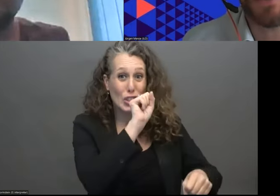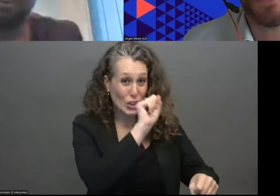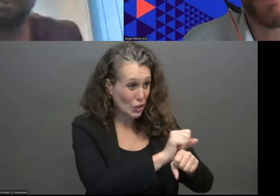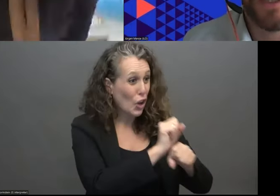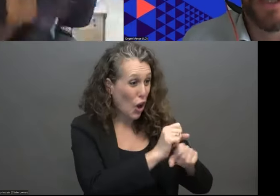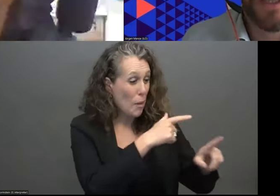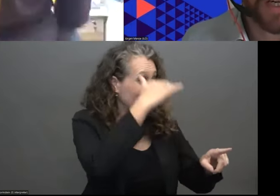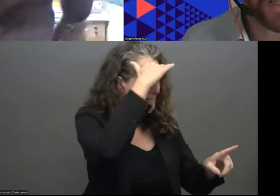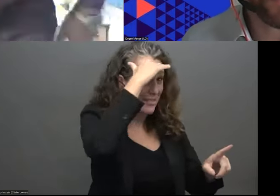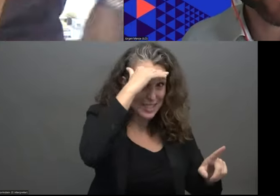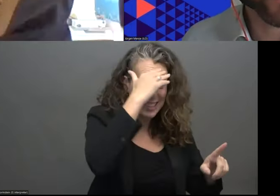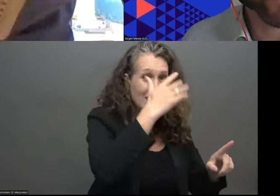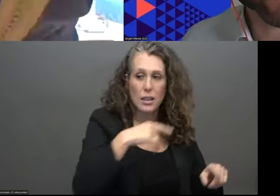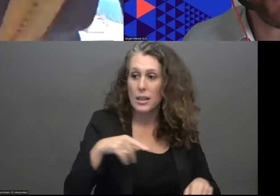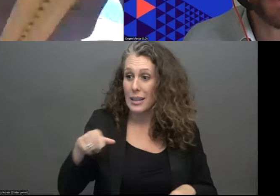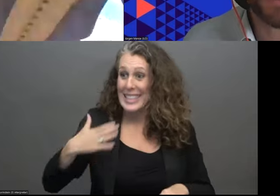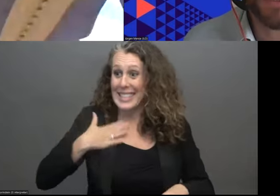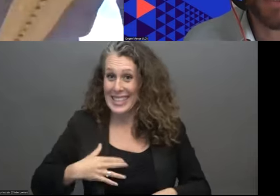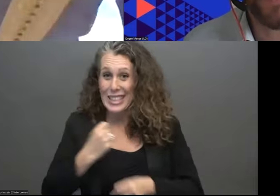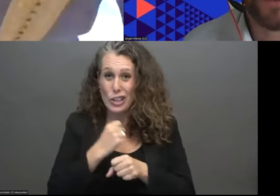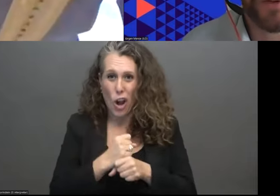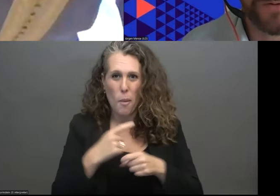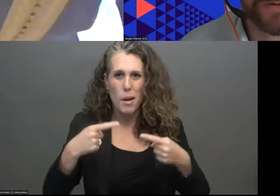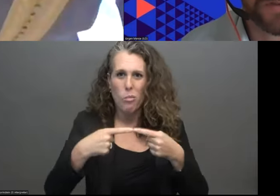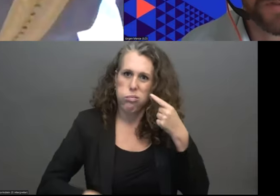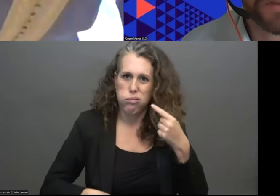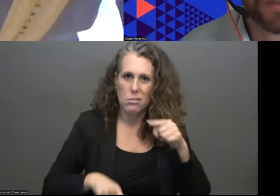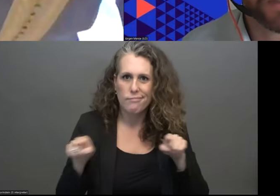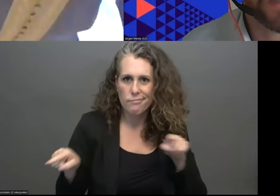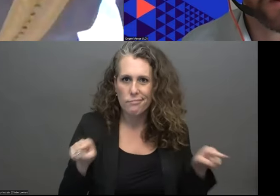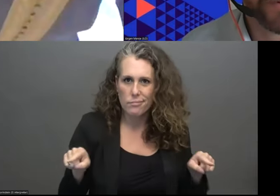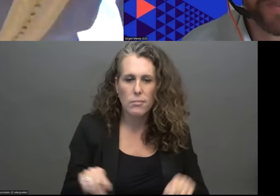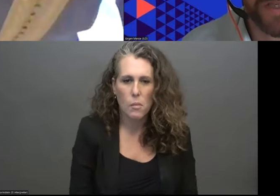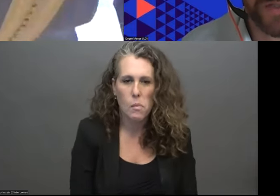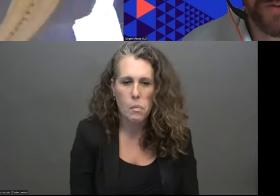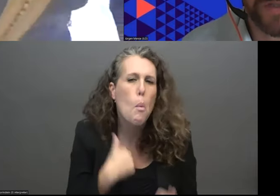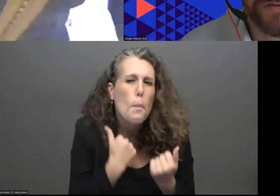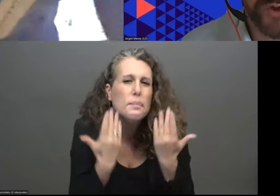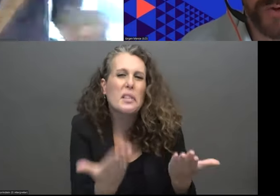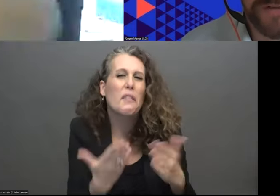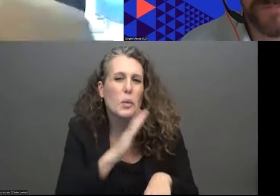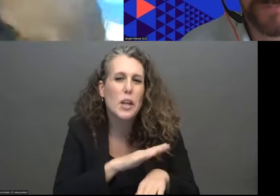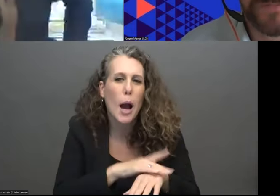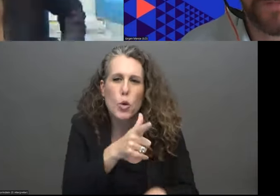16:01:18 I'll give you a few more moments to put in your choice,